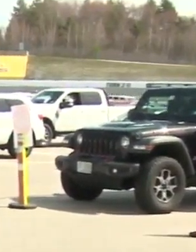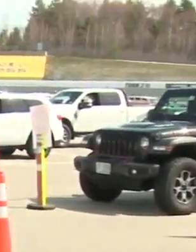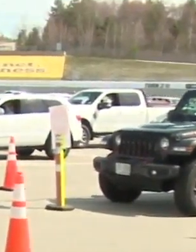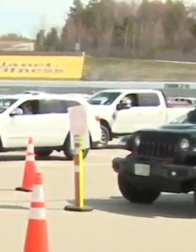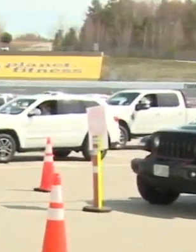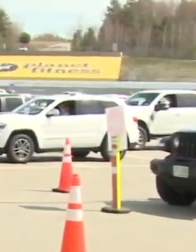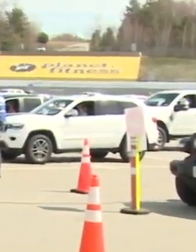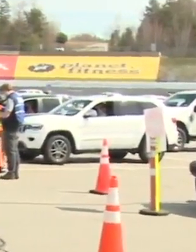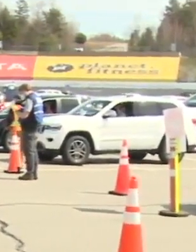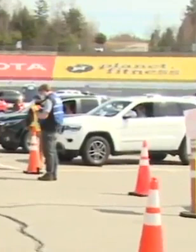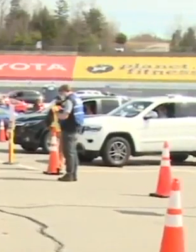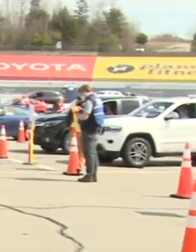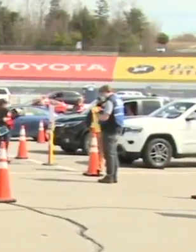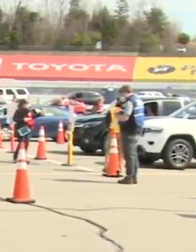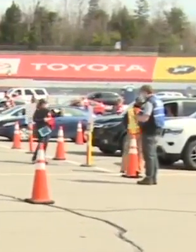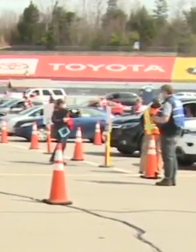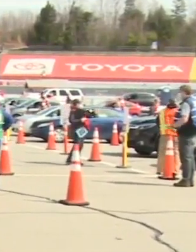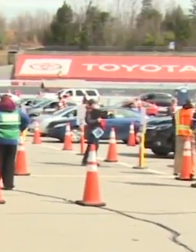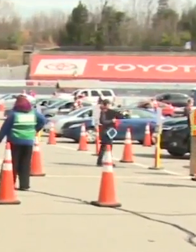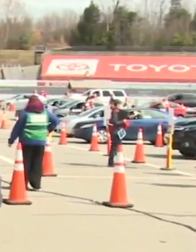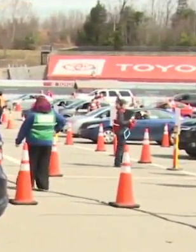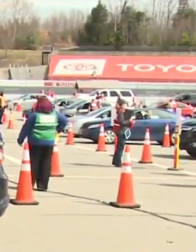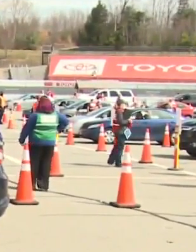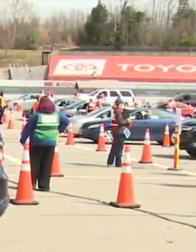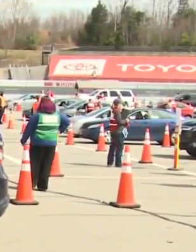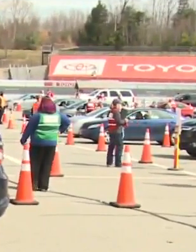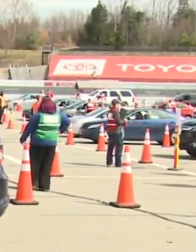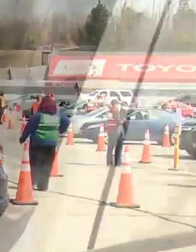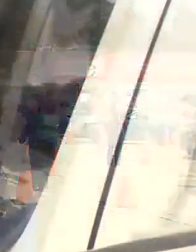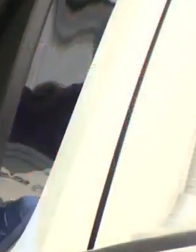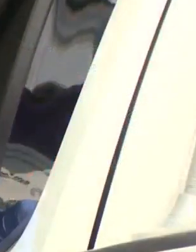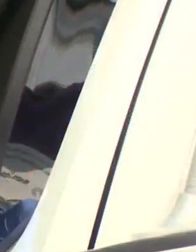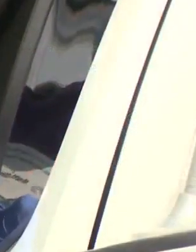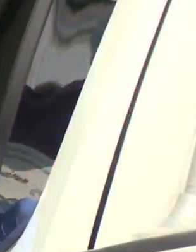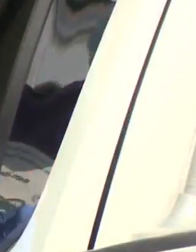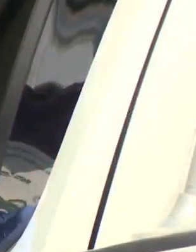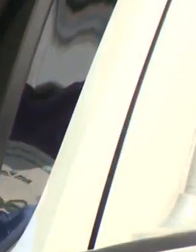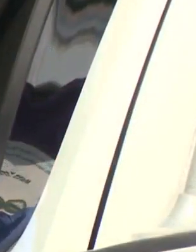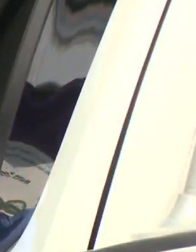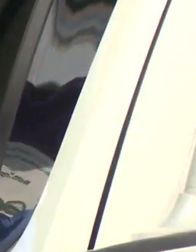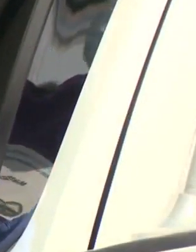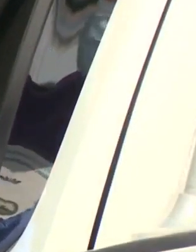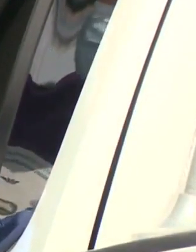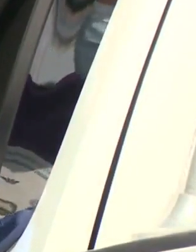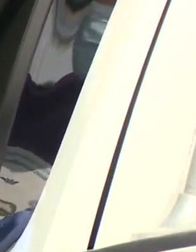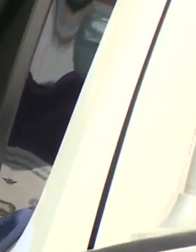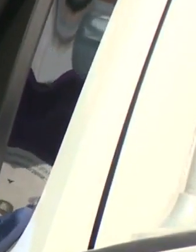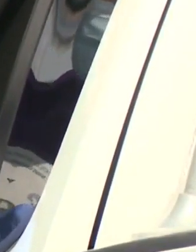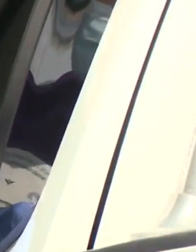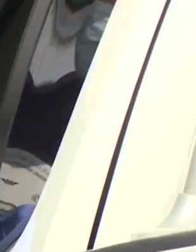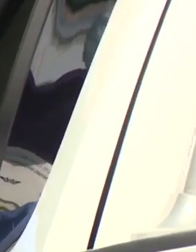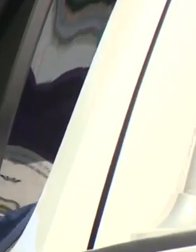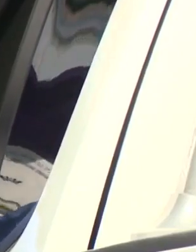HE CALLS THE JOHNSON & JOHNSON VACCINE A POWERFUL TOOL, NOT ONLY POPULAR, BUT IDEAL FOR EQUITY IN UNDERSERVED